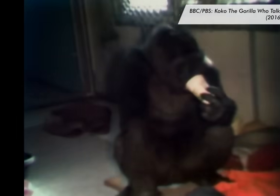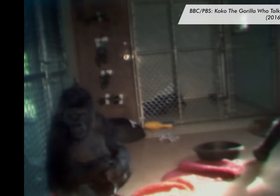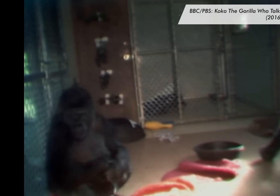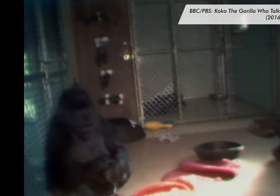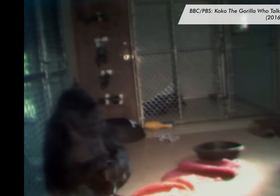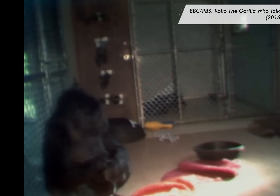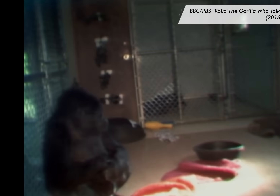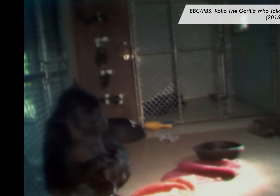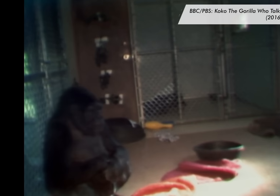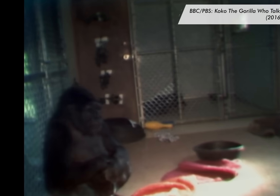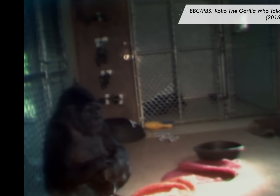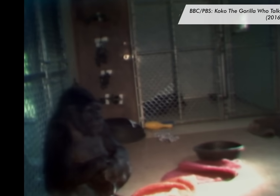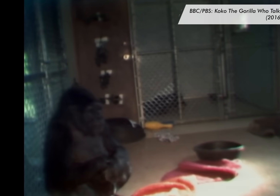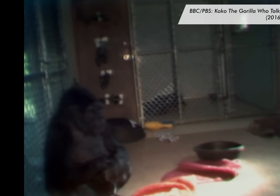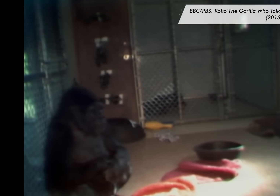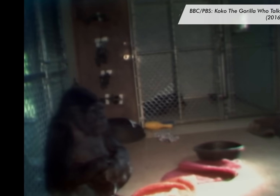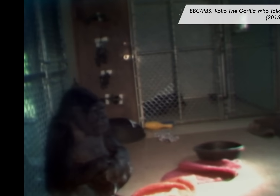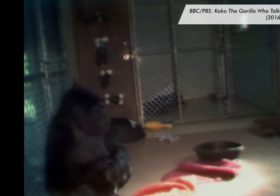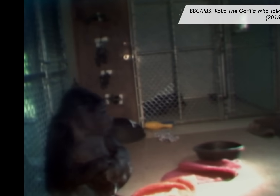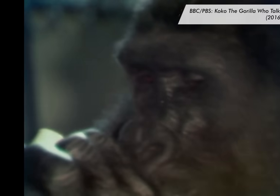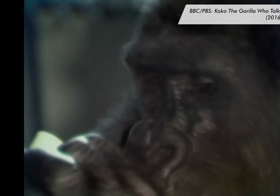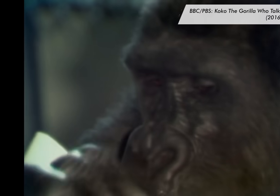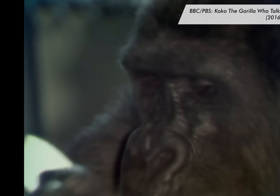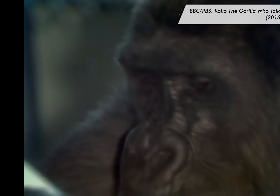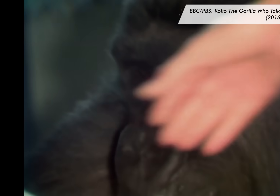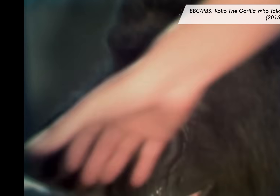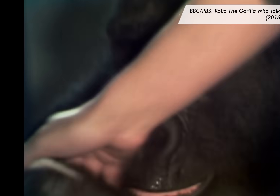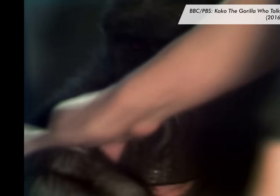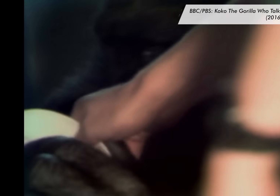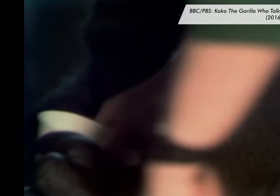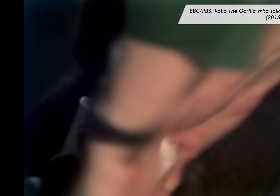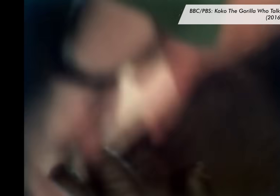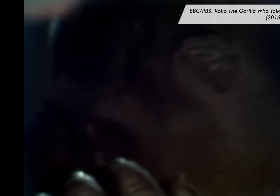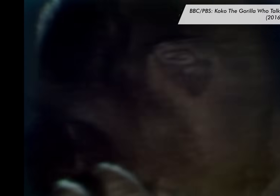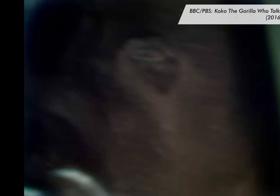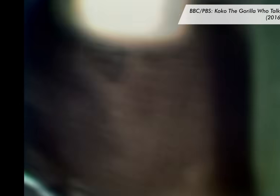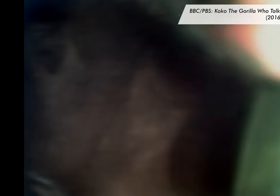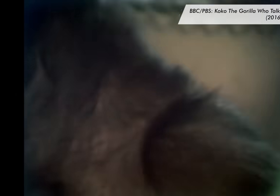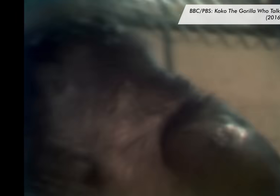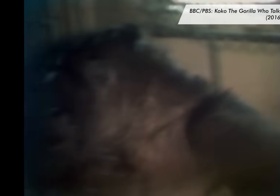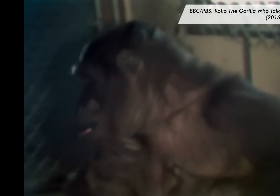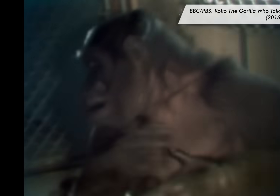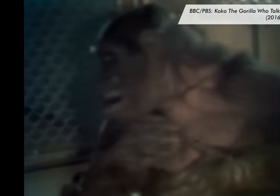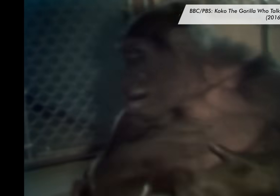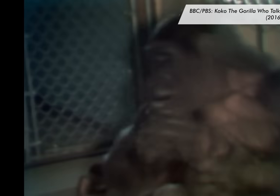It's not just based on, you know, open the cage, new person feed, ask question. It's a--